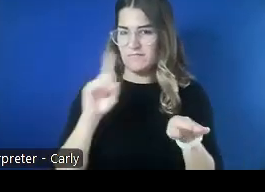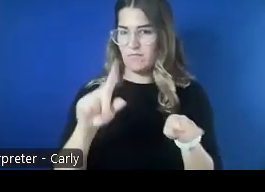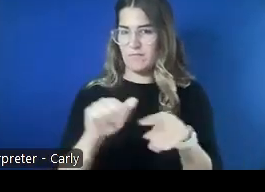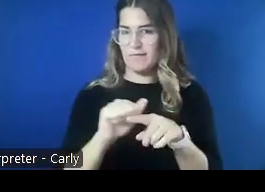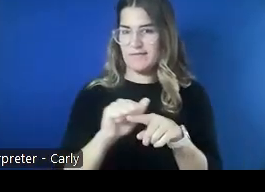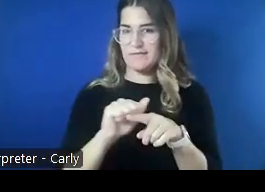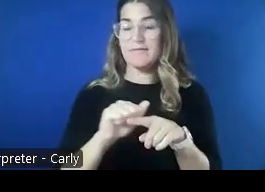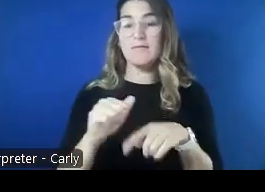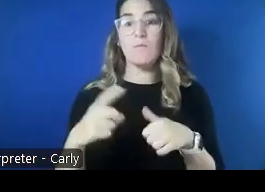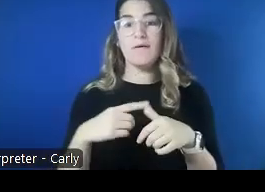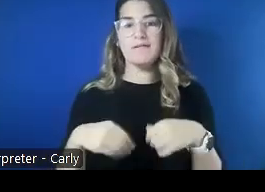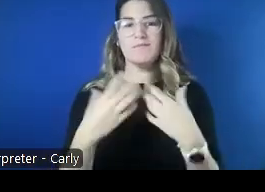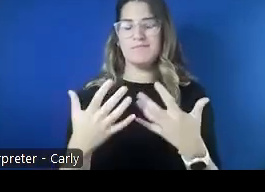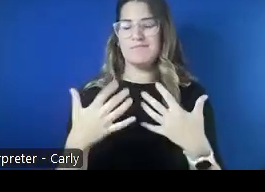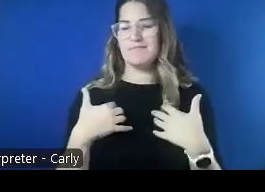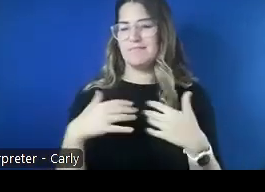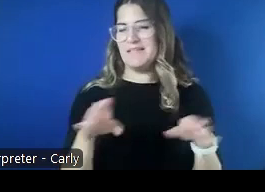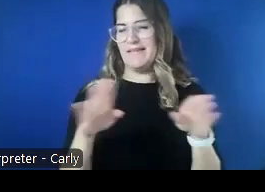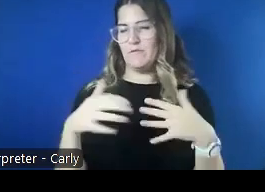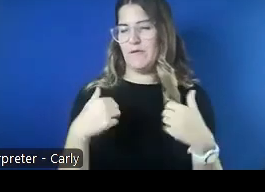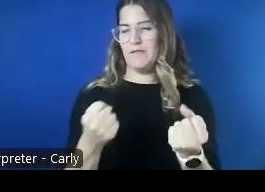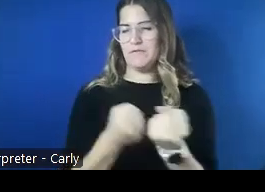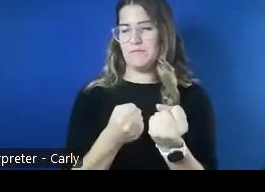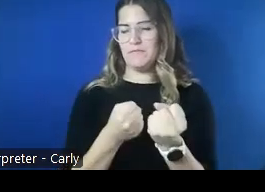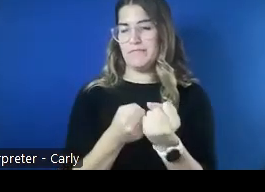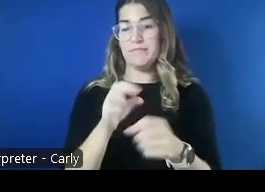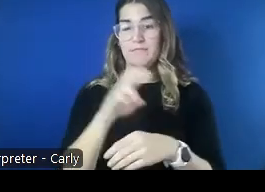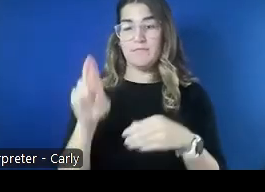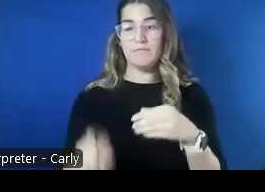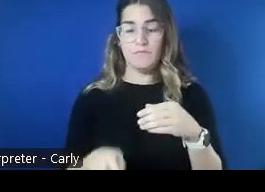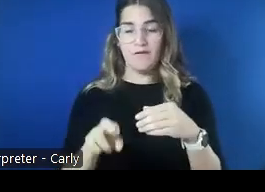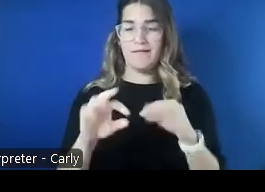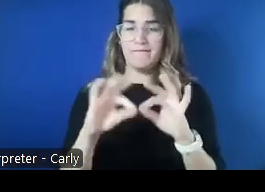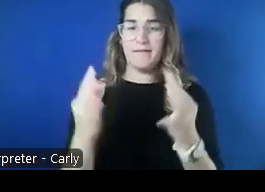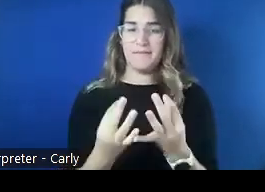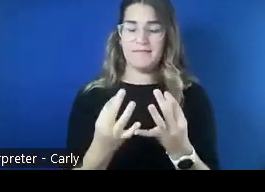provide the behavioral health support um through Rock Family telec connects to caregivers who do